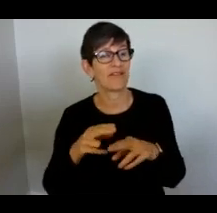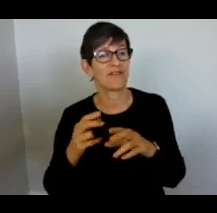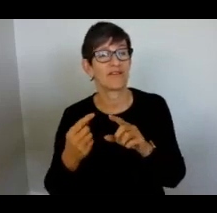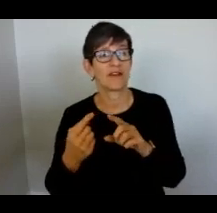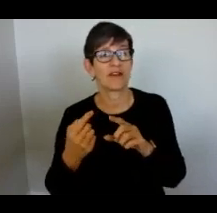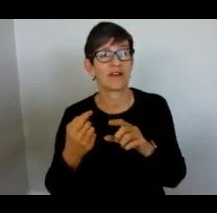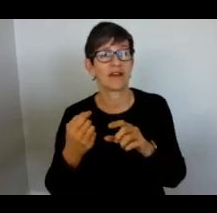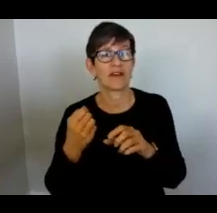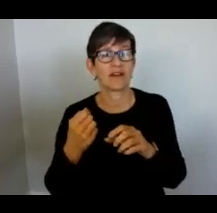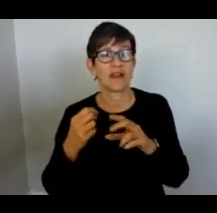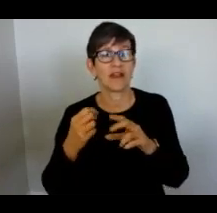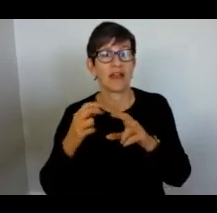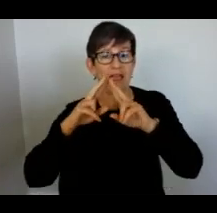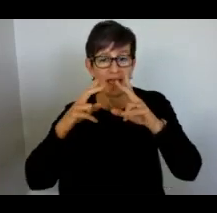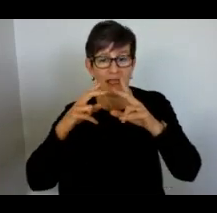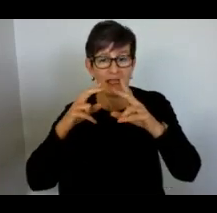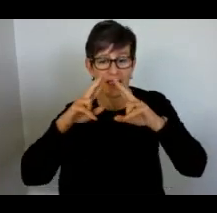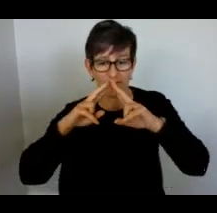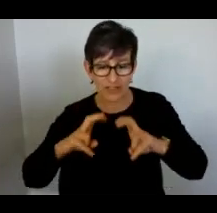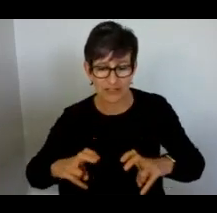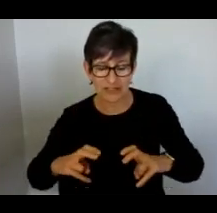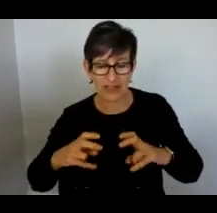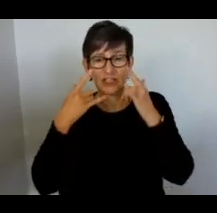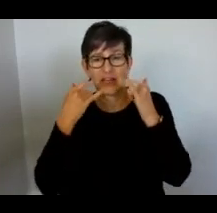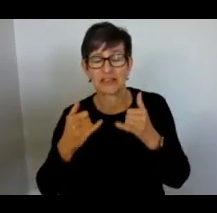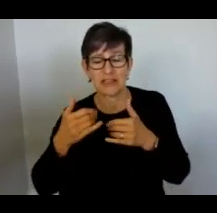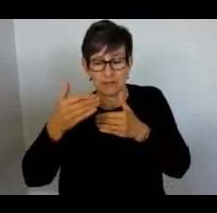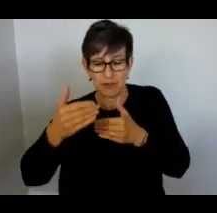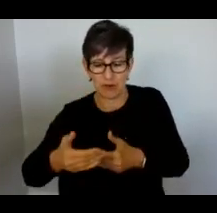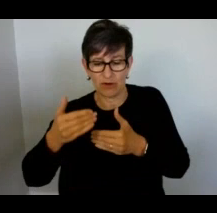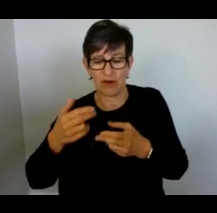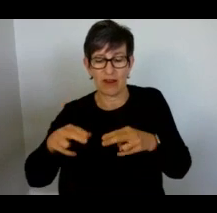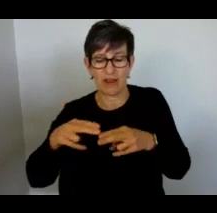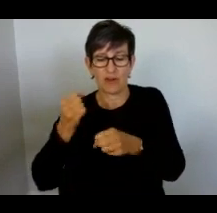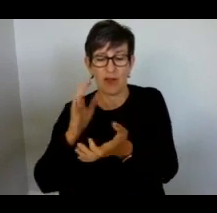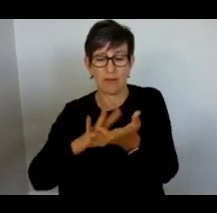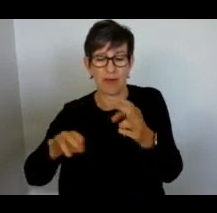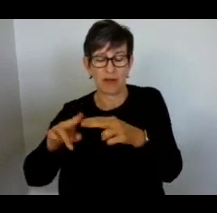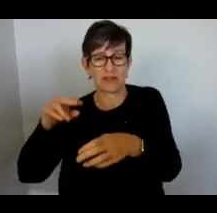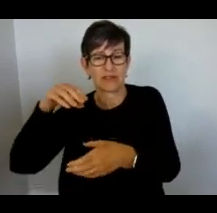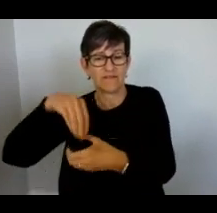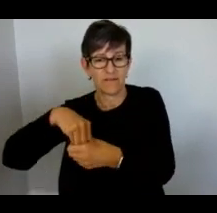assessment period, because the definition of a parent is much wider it means the department